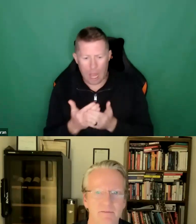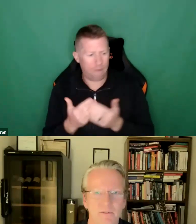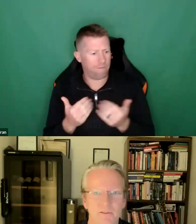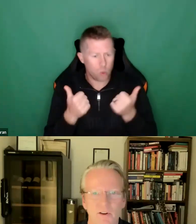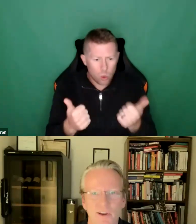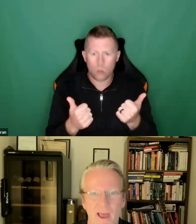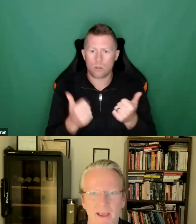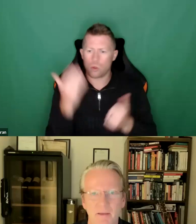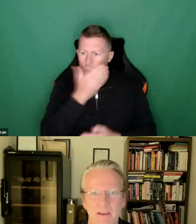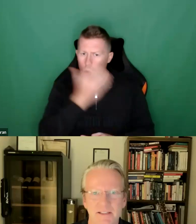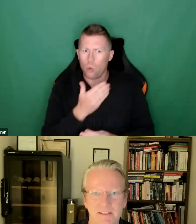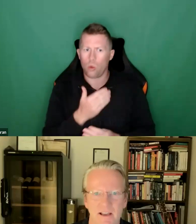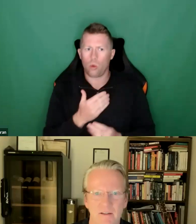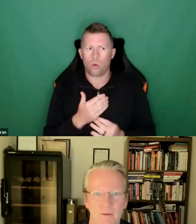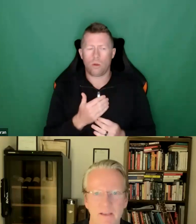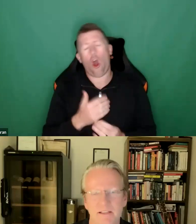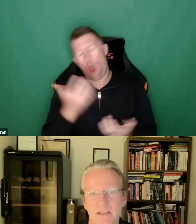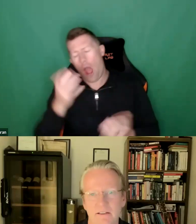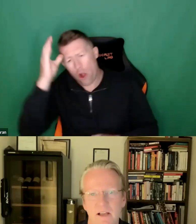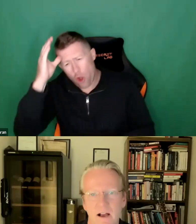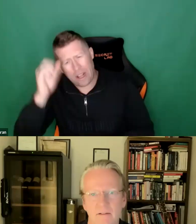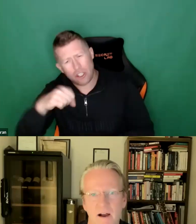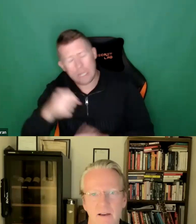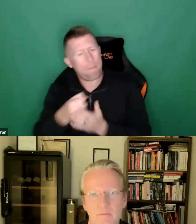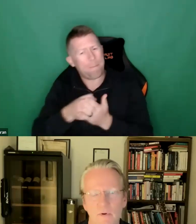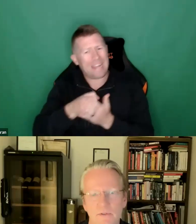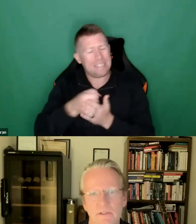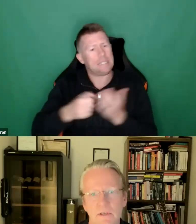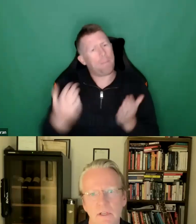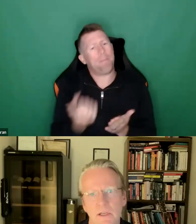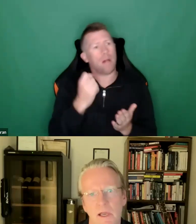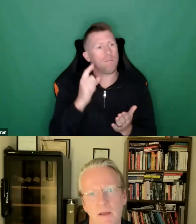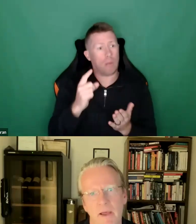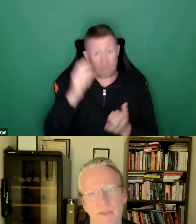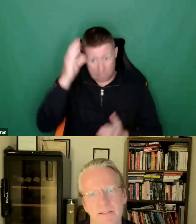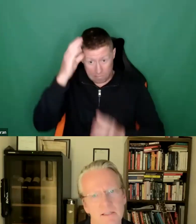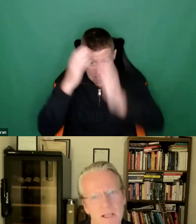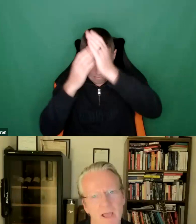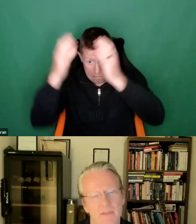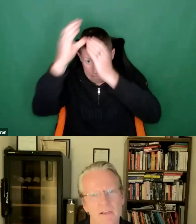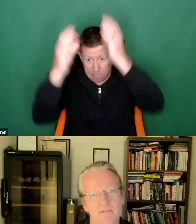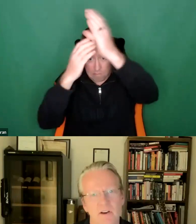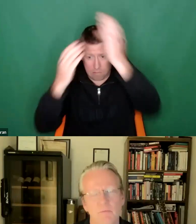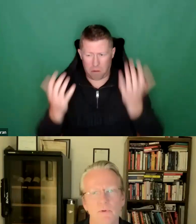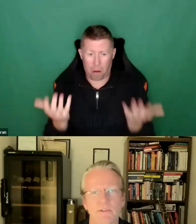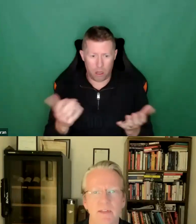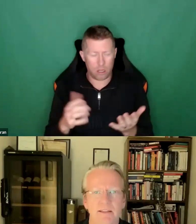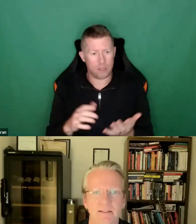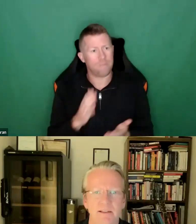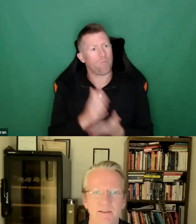for most people it is the connection to one another and the understanding the world and being happy and safe and healthy. Of course,